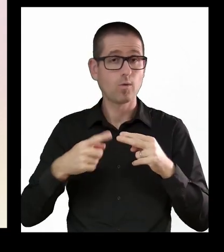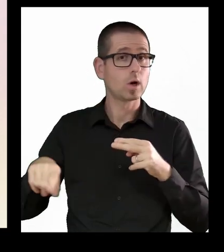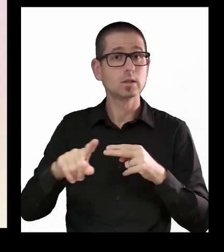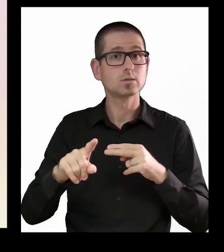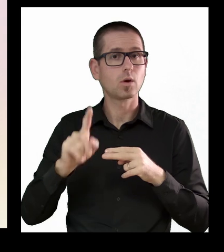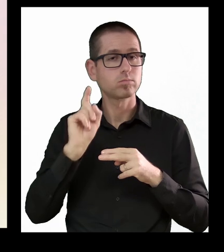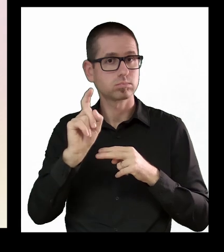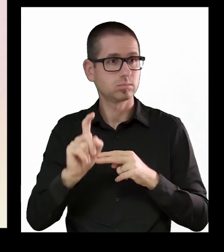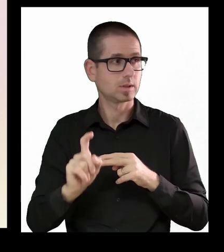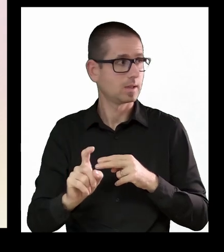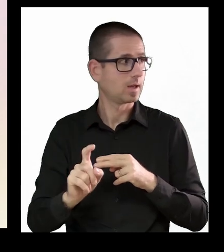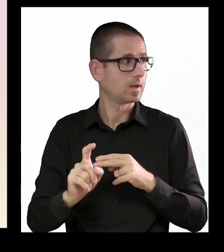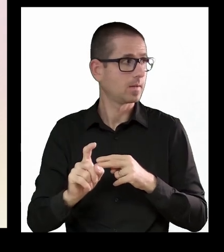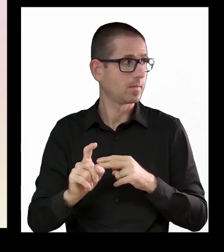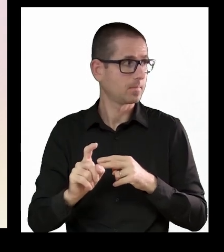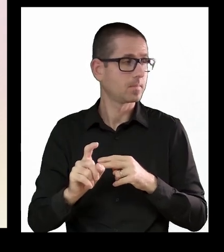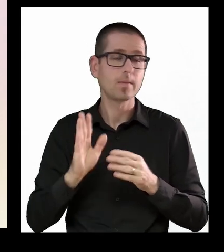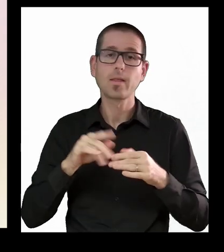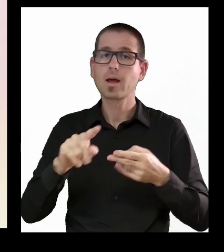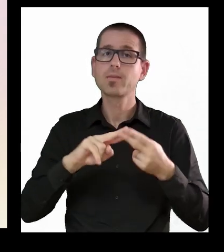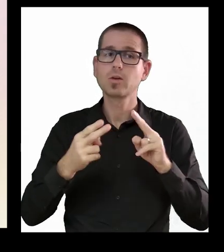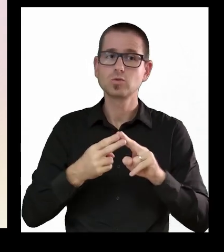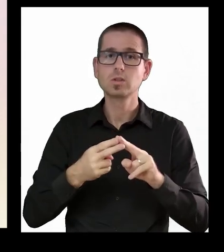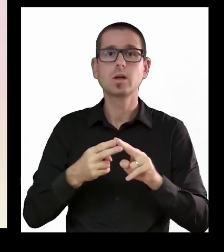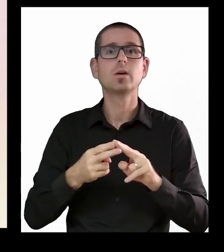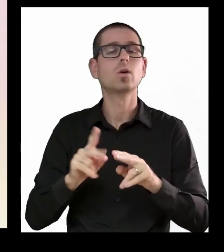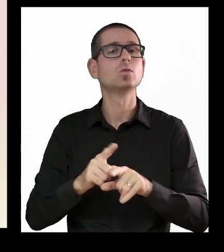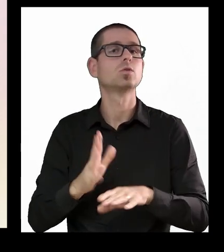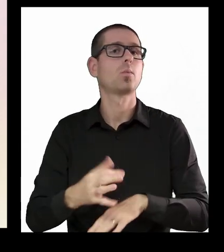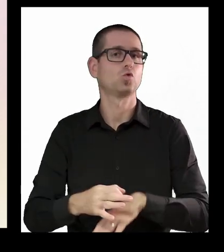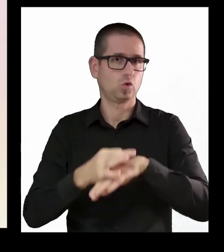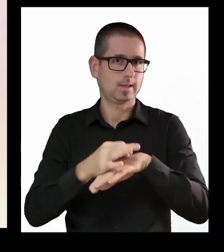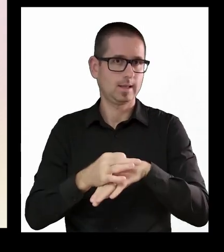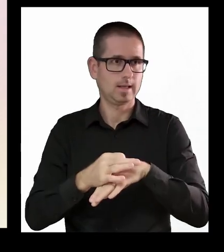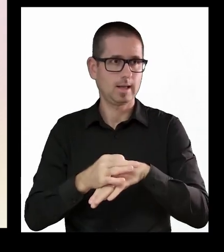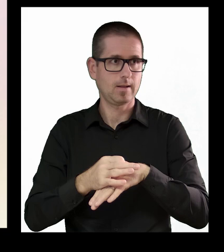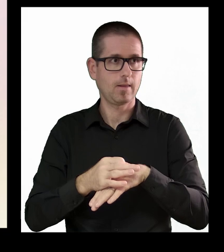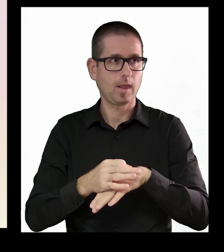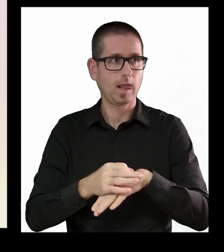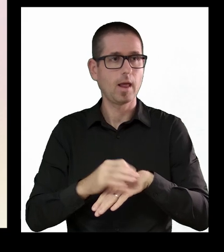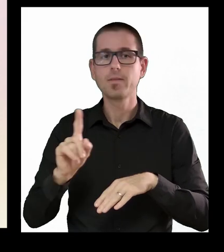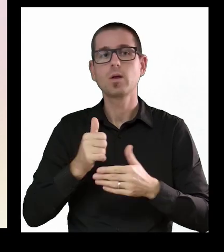a way that they feel because of the. They just. They didn't click just in one line and